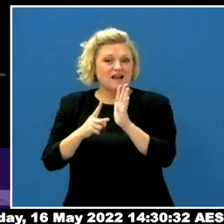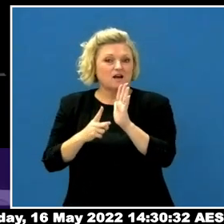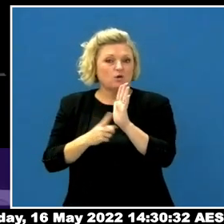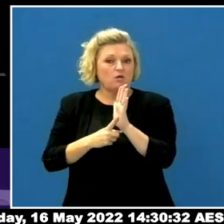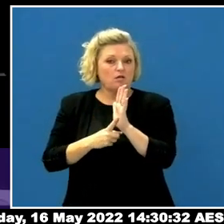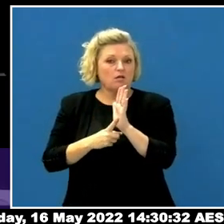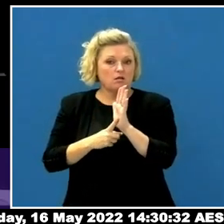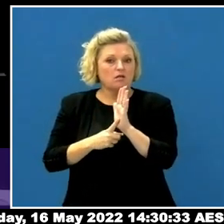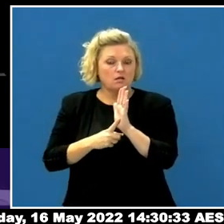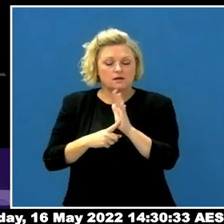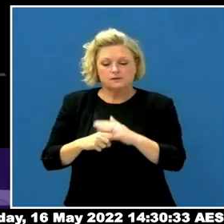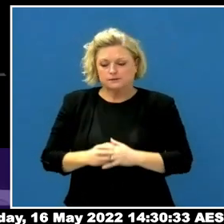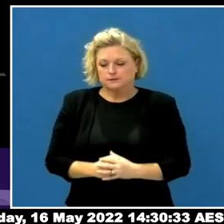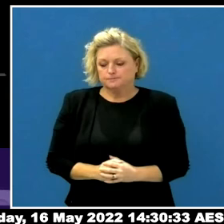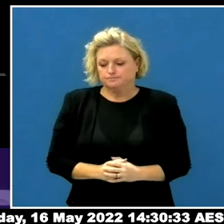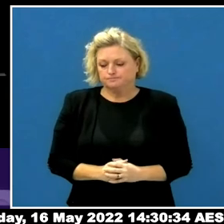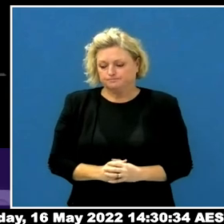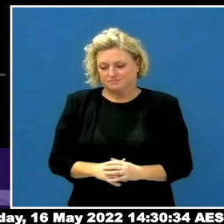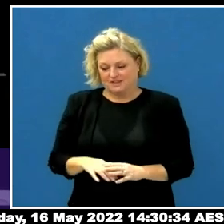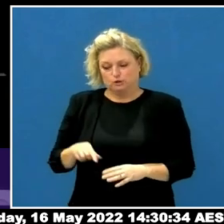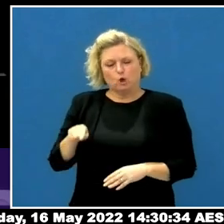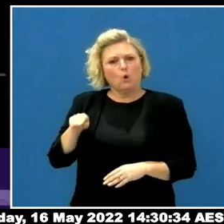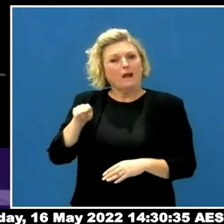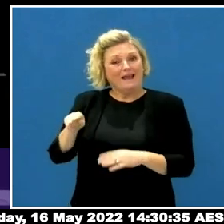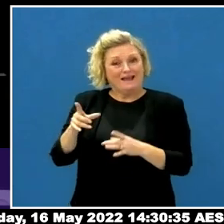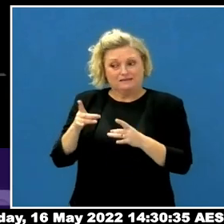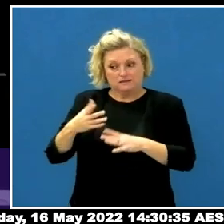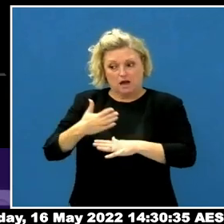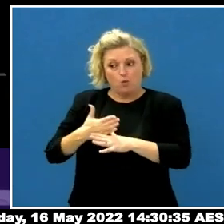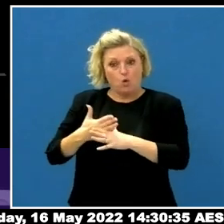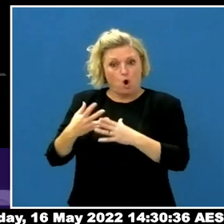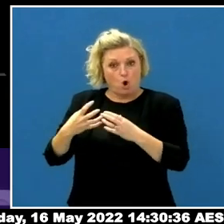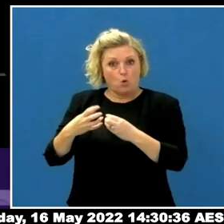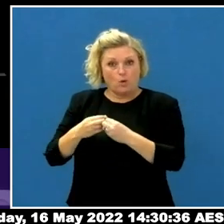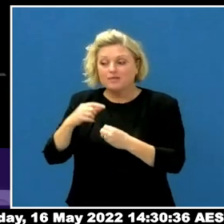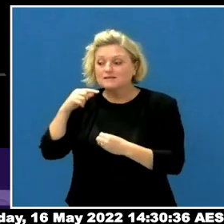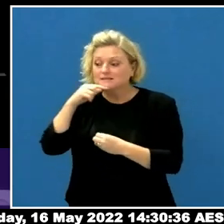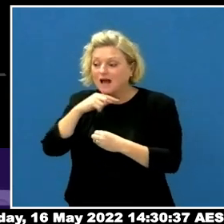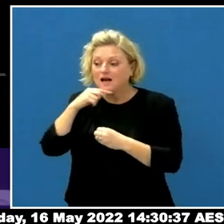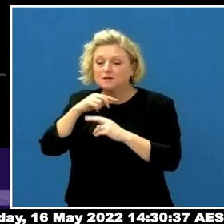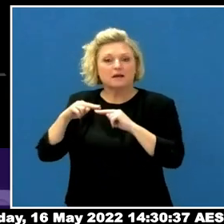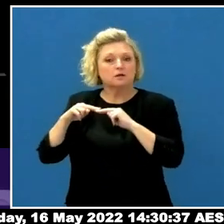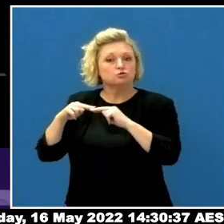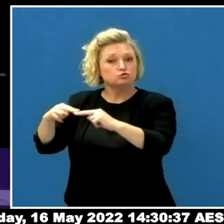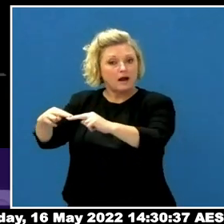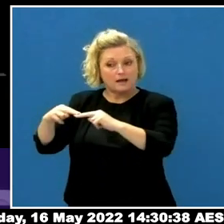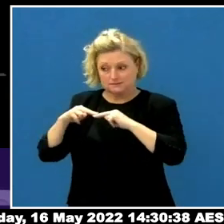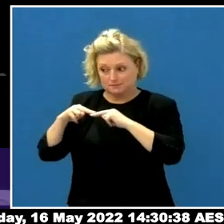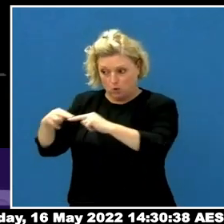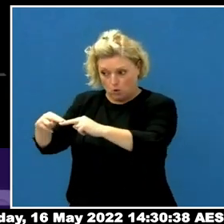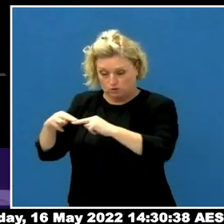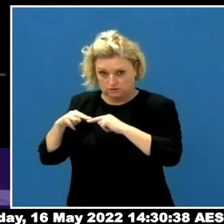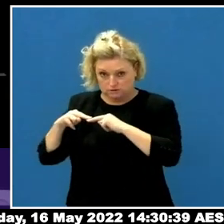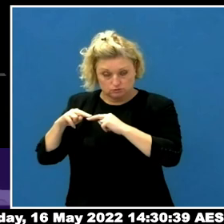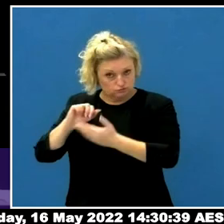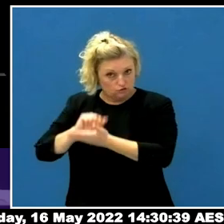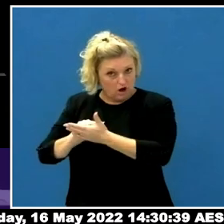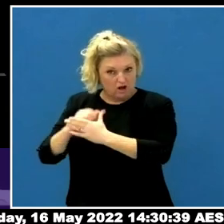therapy classes; is that right? That's correct. Did he have any other contact, to your knowledge, with Simon?